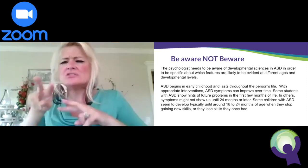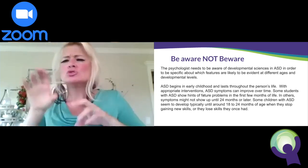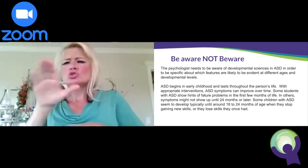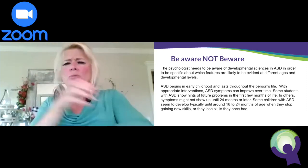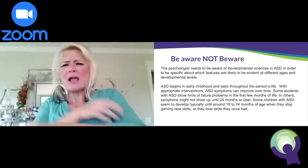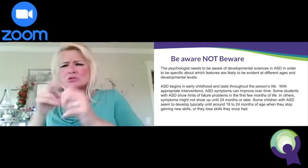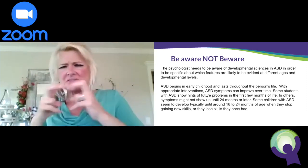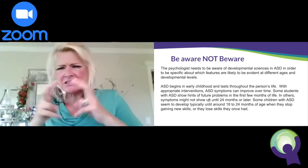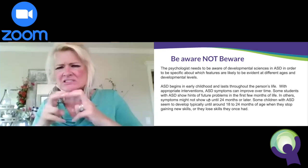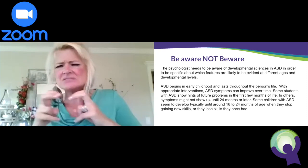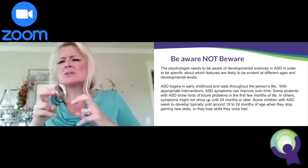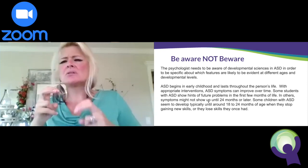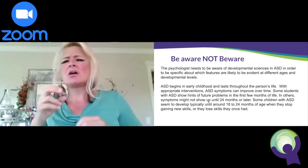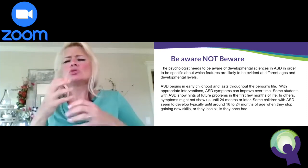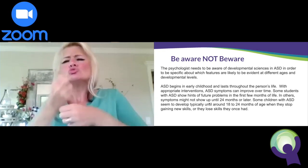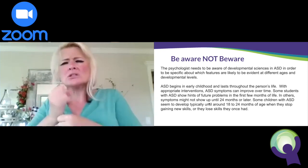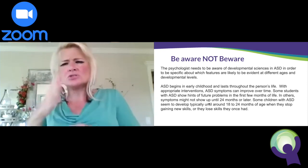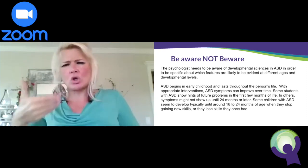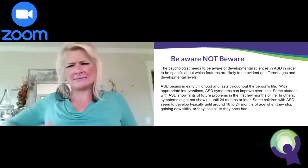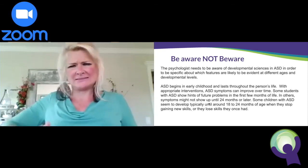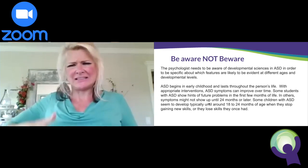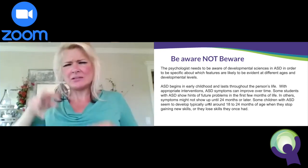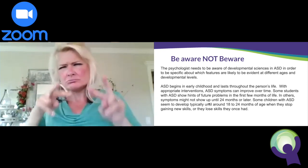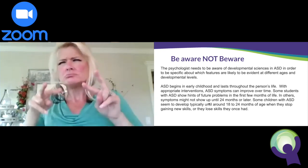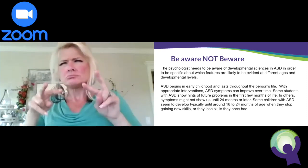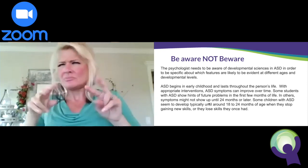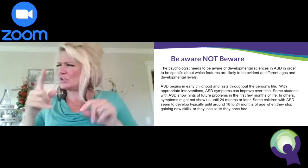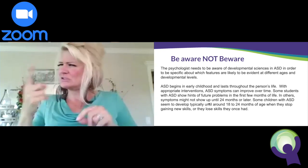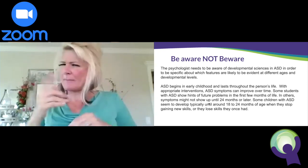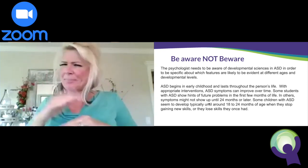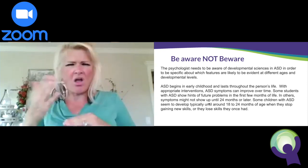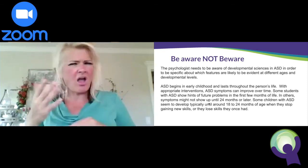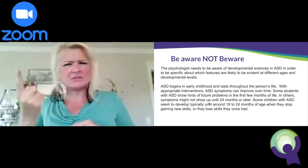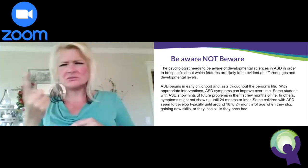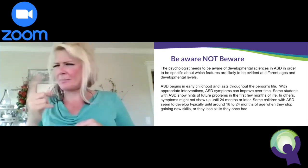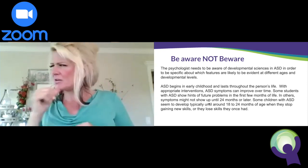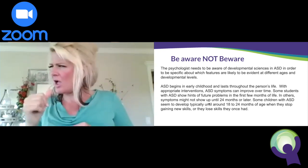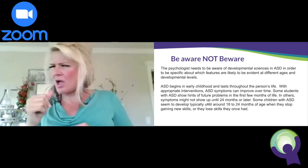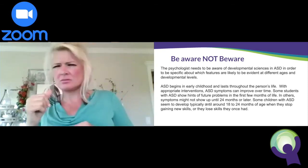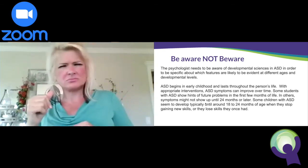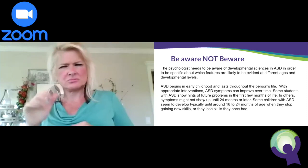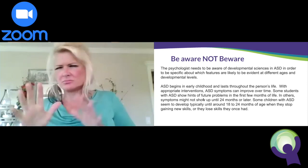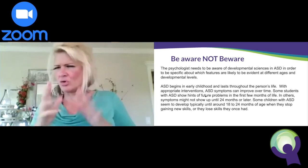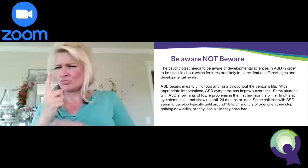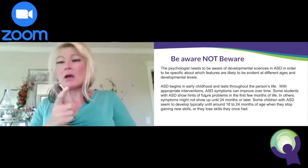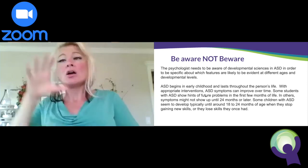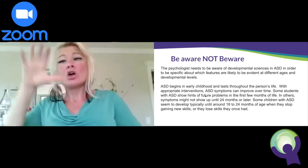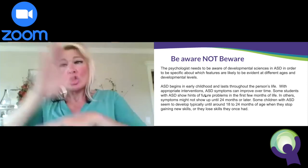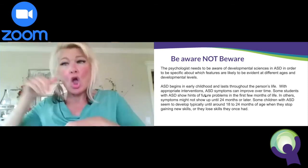they're most appropriate. They can be very powerful and so take a look at, the